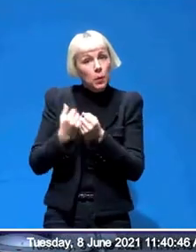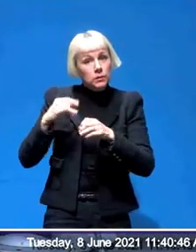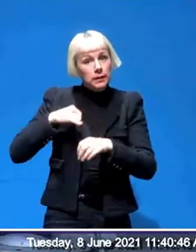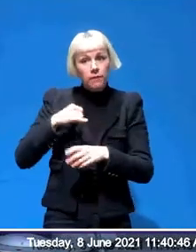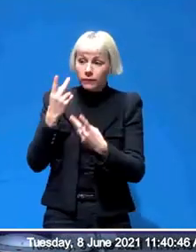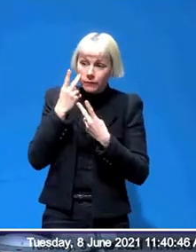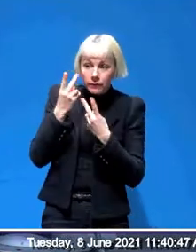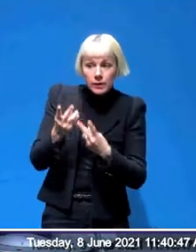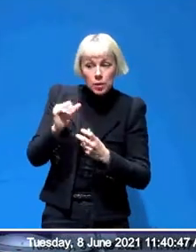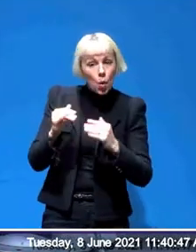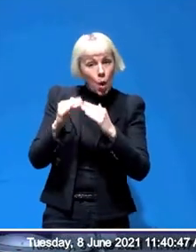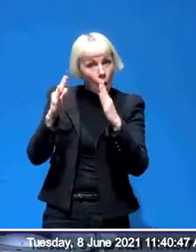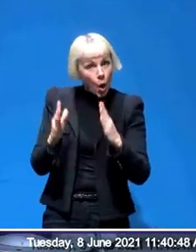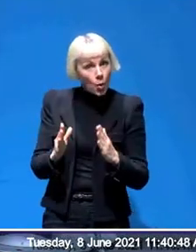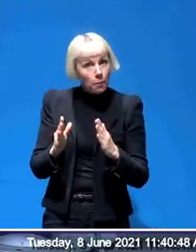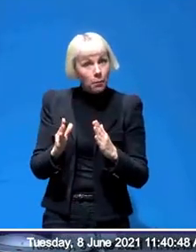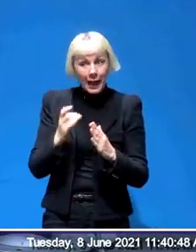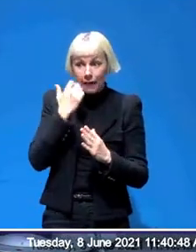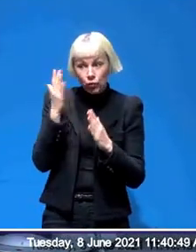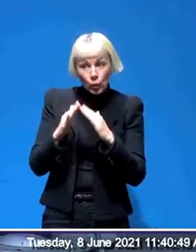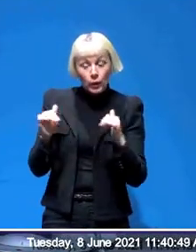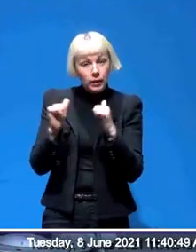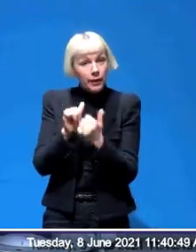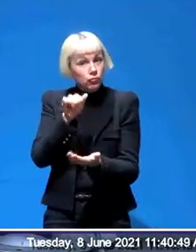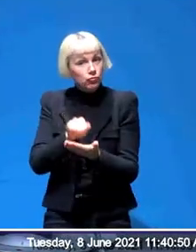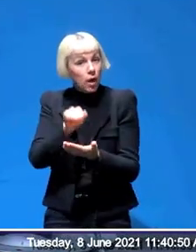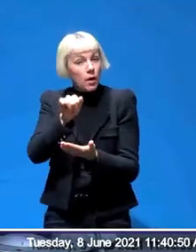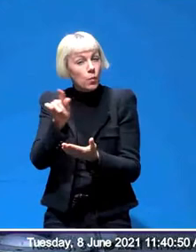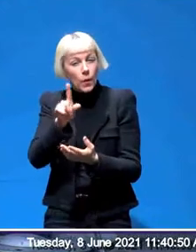What happened in relation to that? That was every weekend? Yes. What happened there?